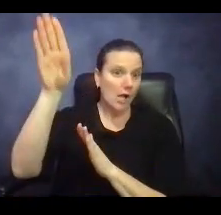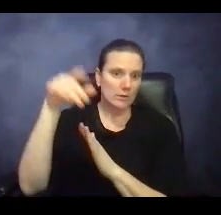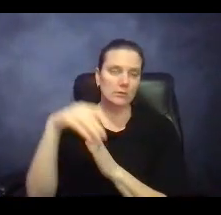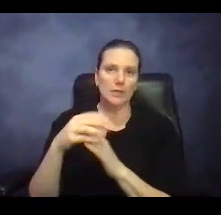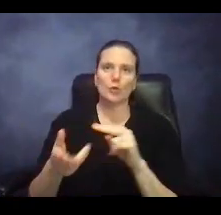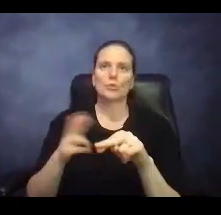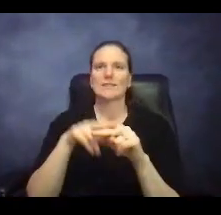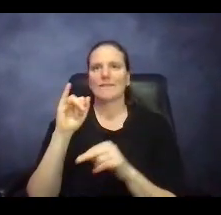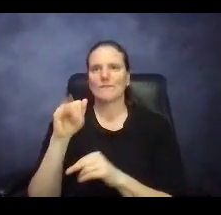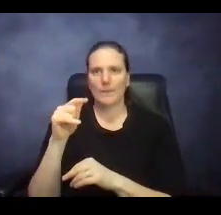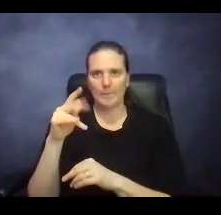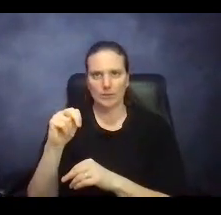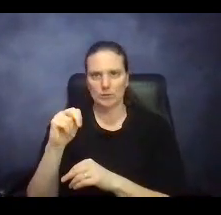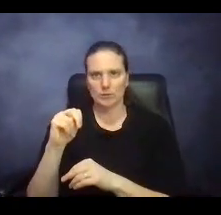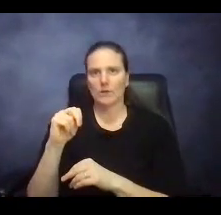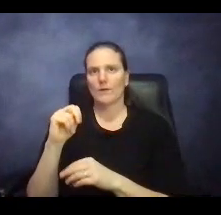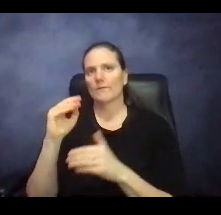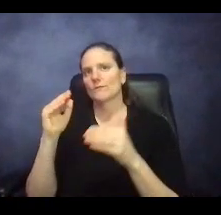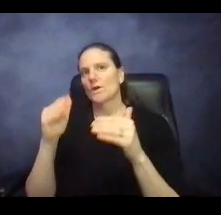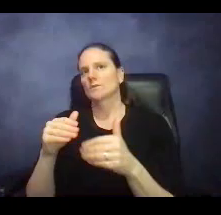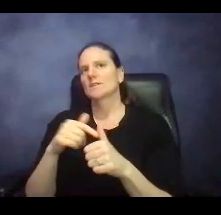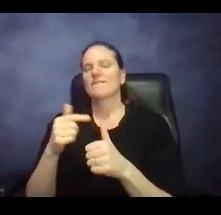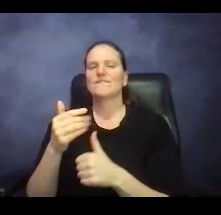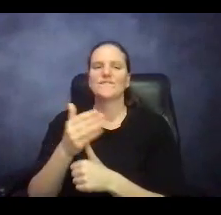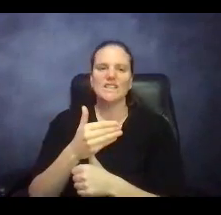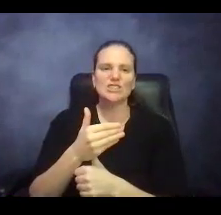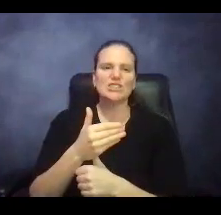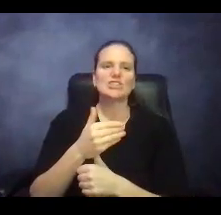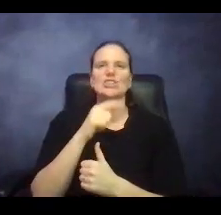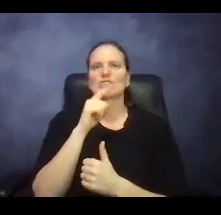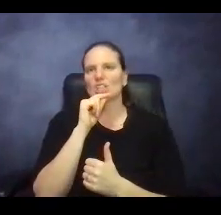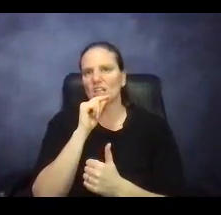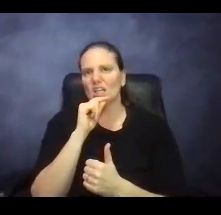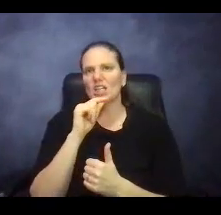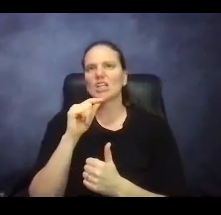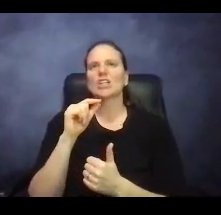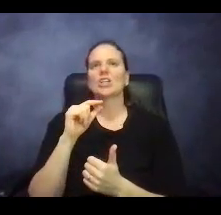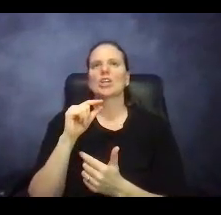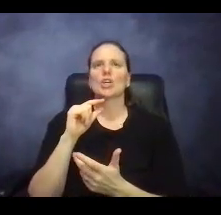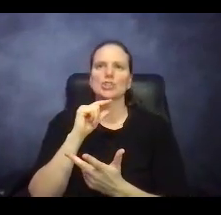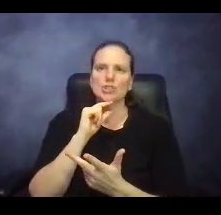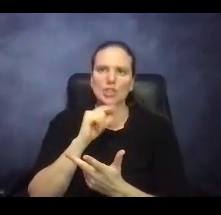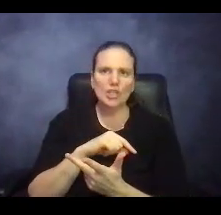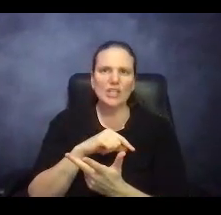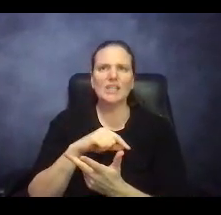So concentrated proteins would be coming from fish, chicken, Turkey, grass fed beef, bison, venison, and some dairy.